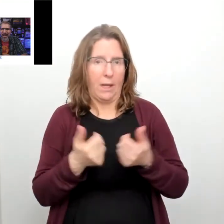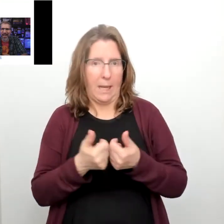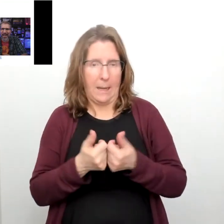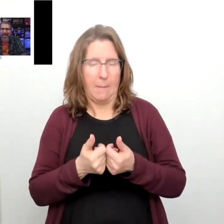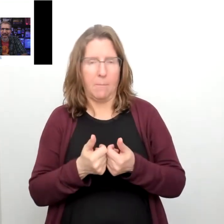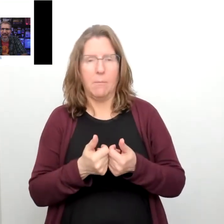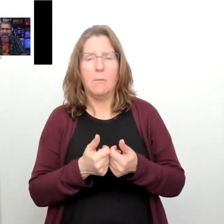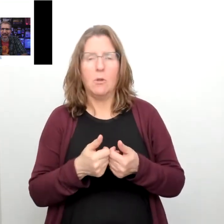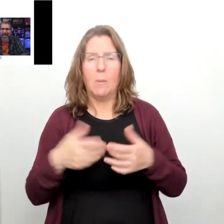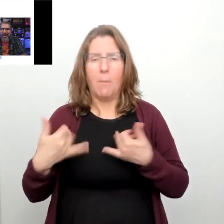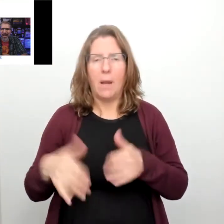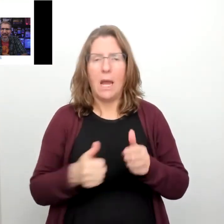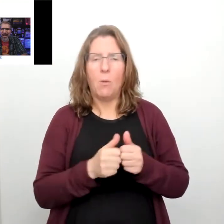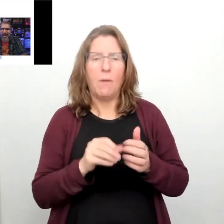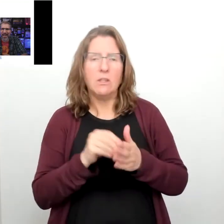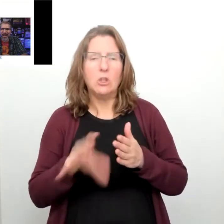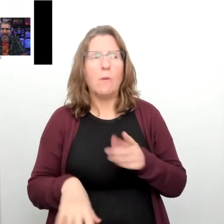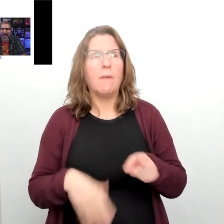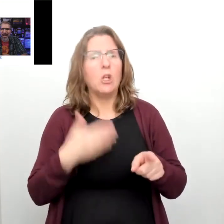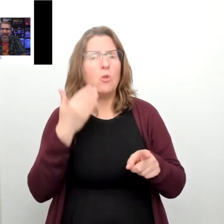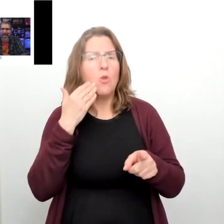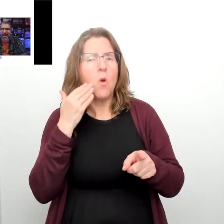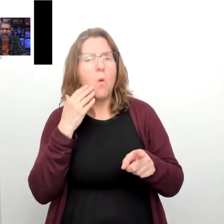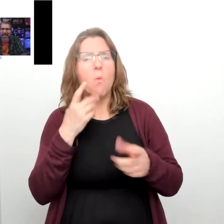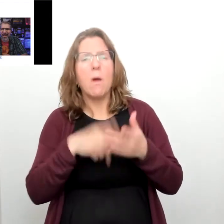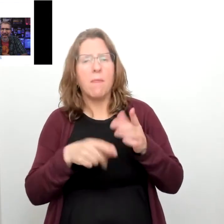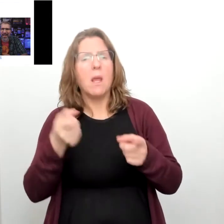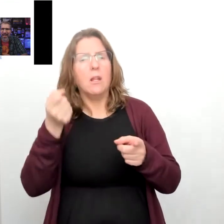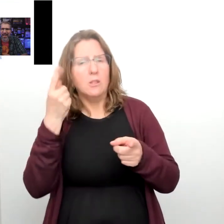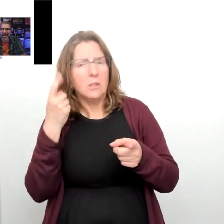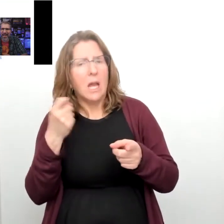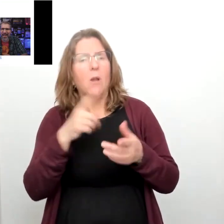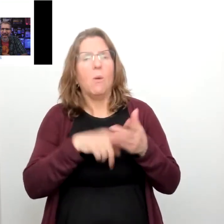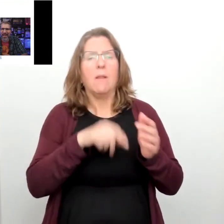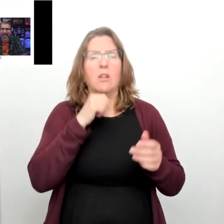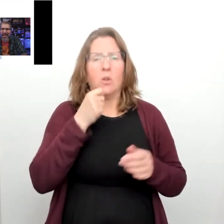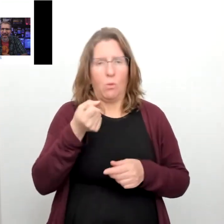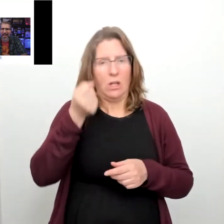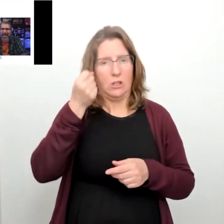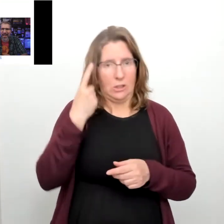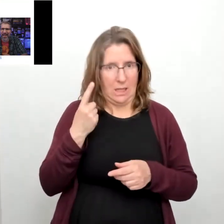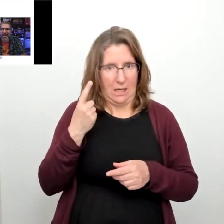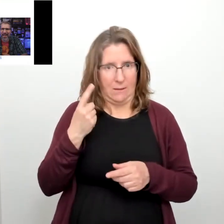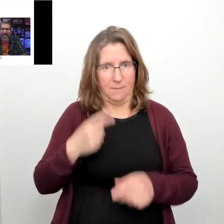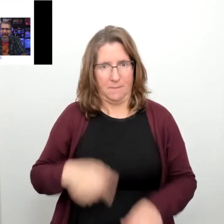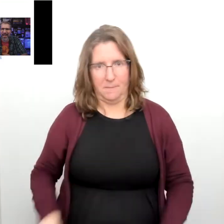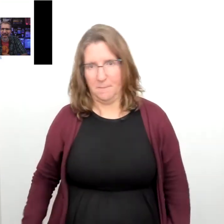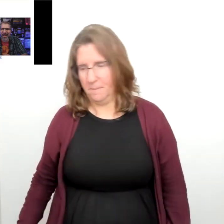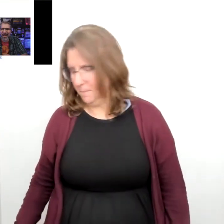And when they play the games with their peers, then you can see what they understand, and don't understand.